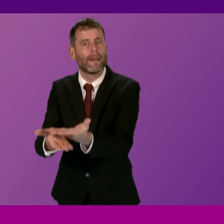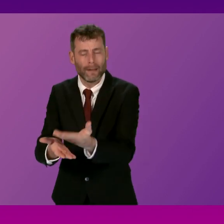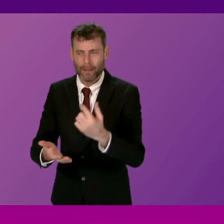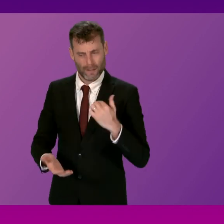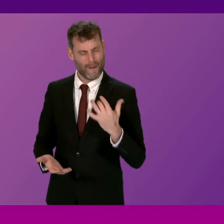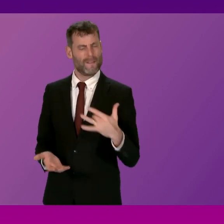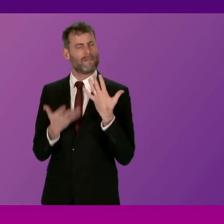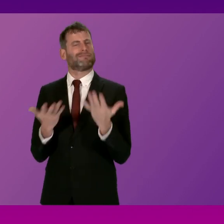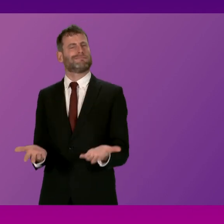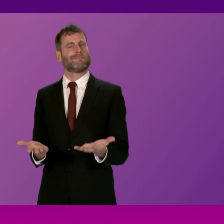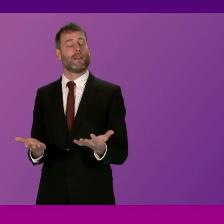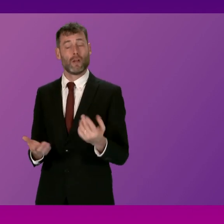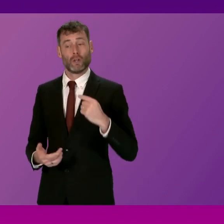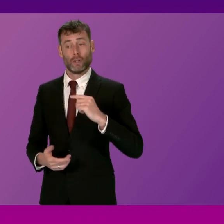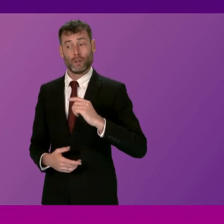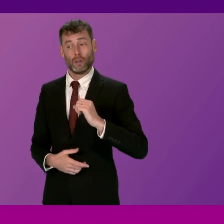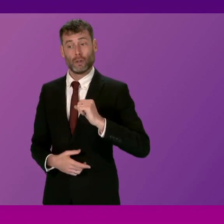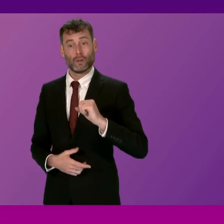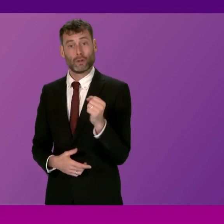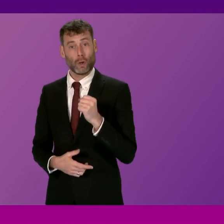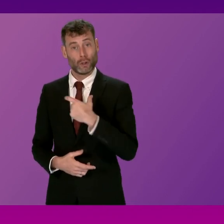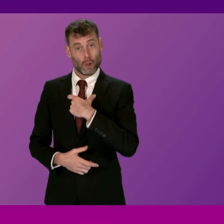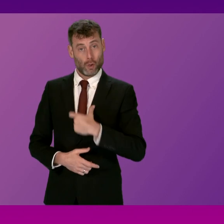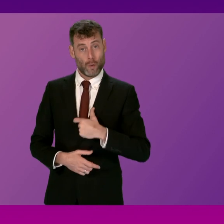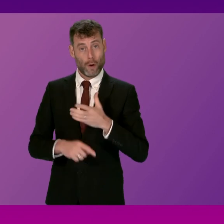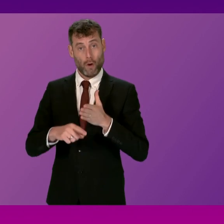As the Scottish Human Rights Commission’s executive director, Jan Savage, stated: